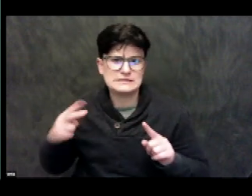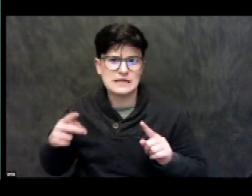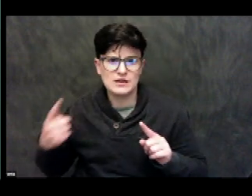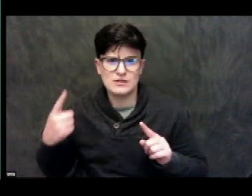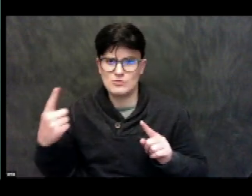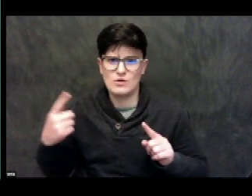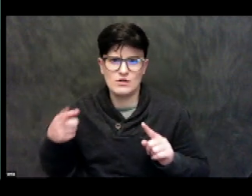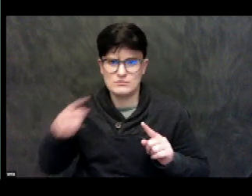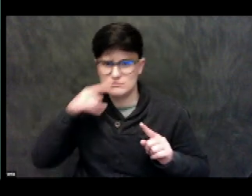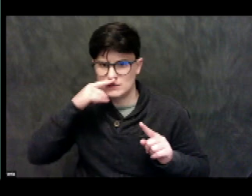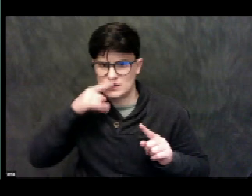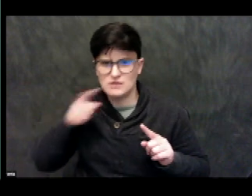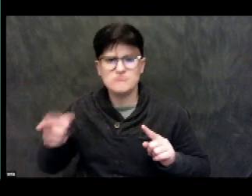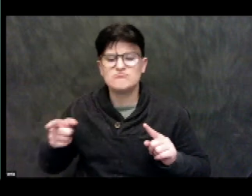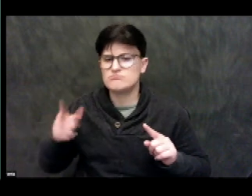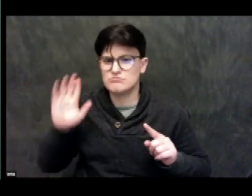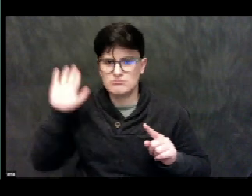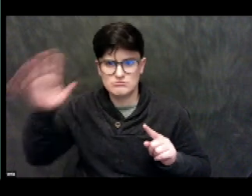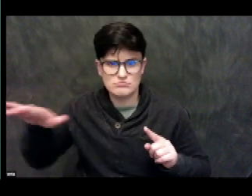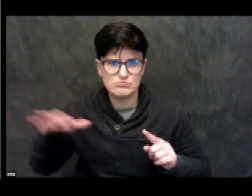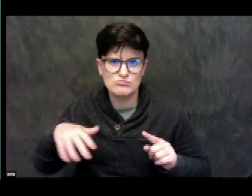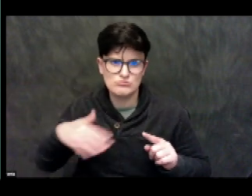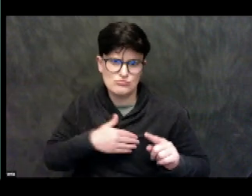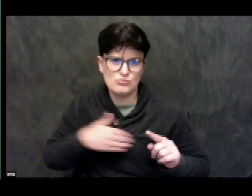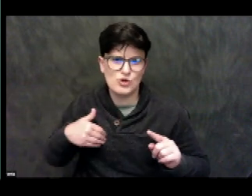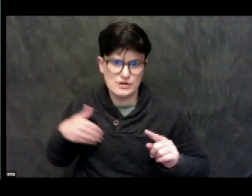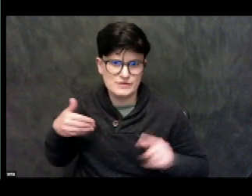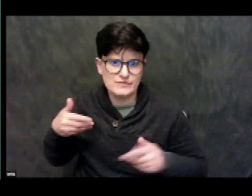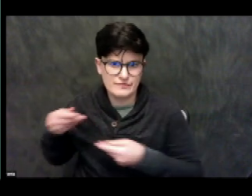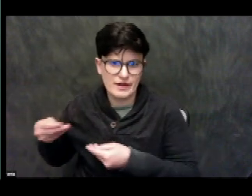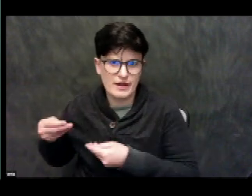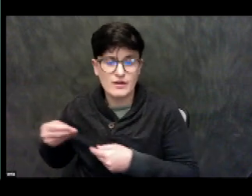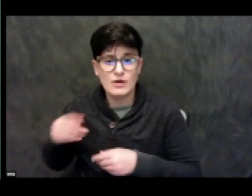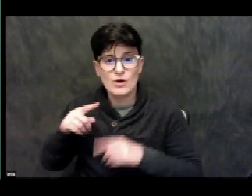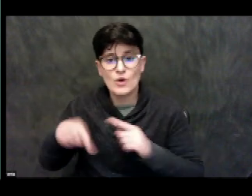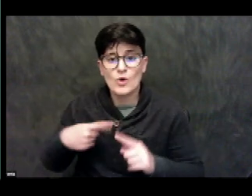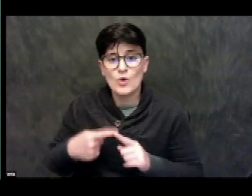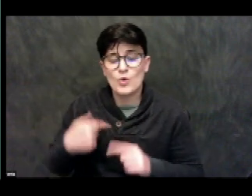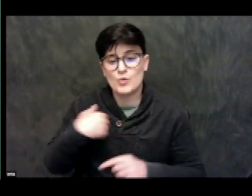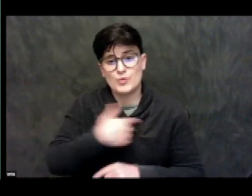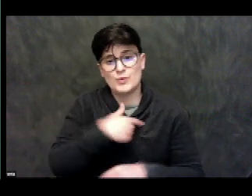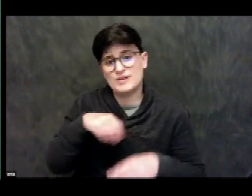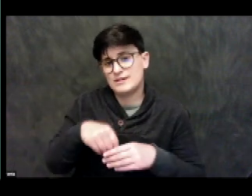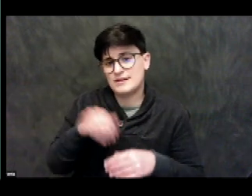And so when we were in the postpartum room,